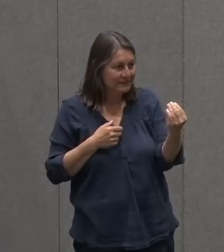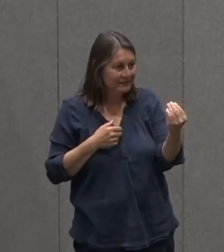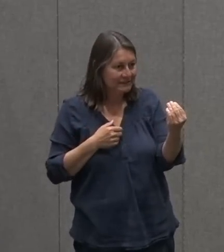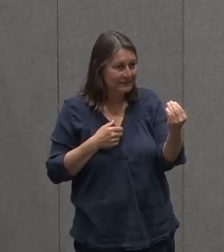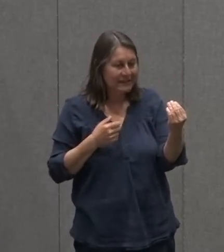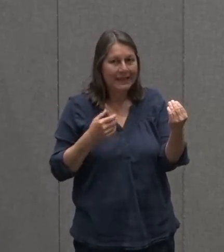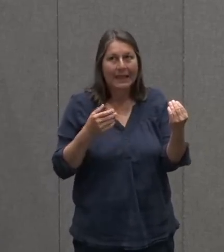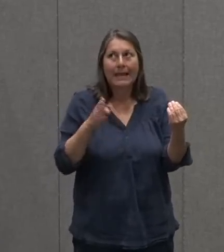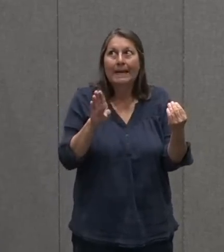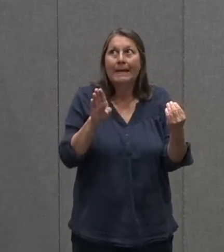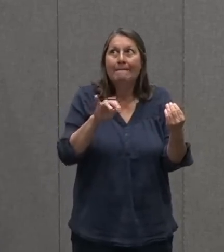Bizz.